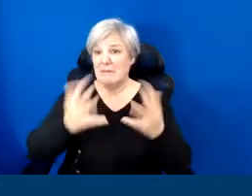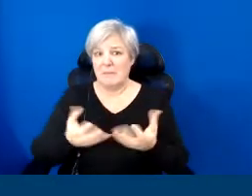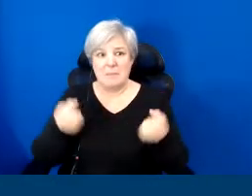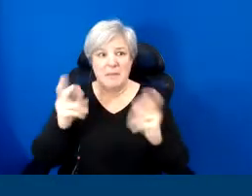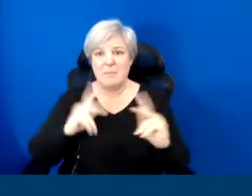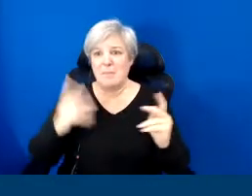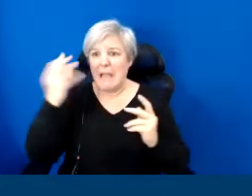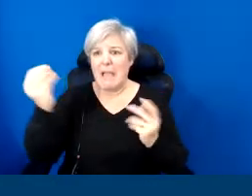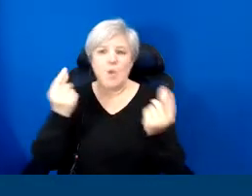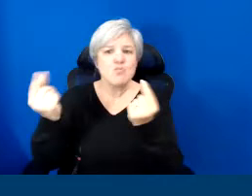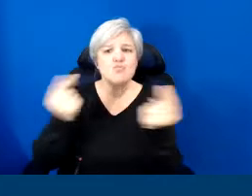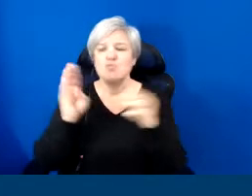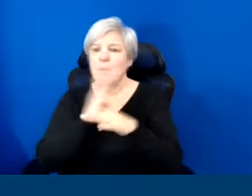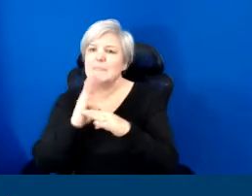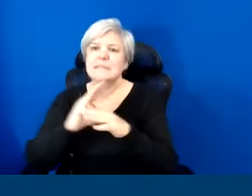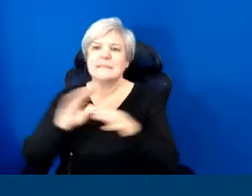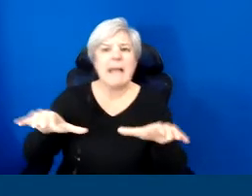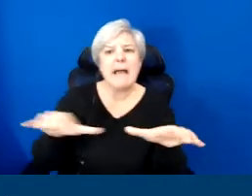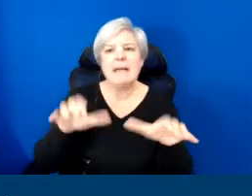Next slide, please.